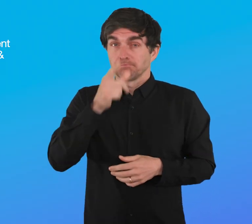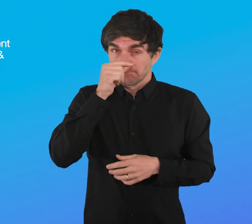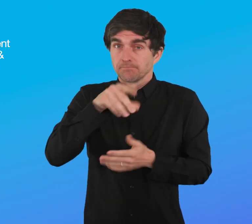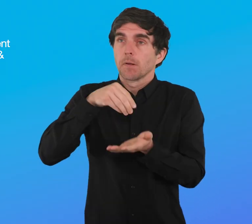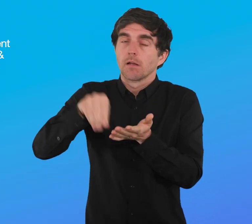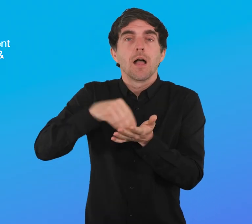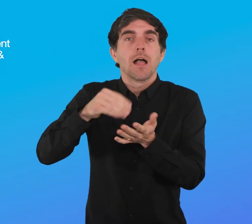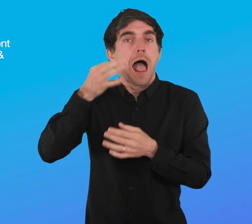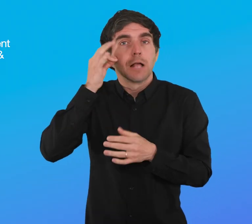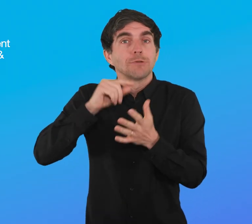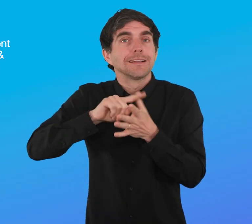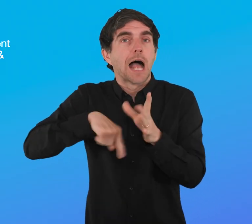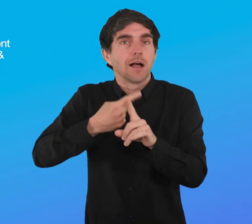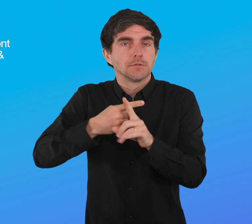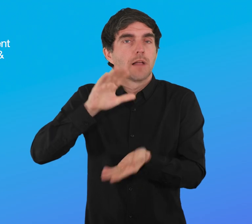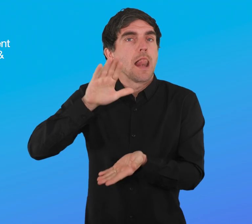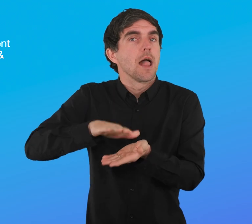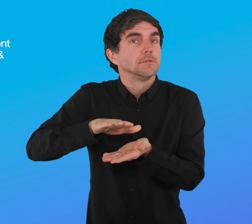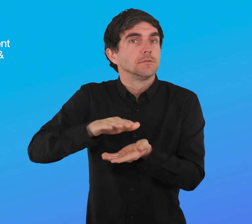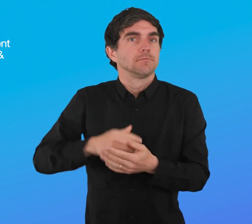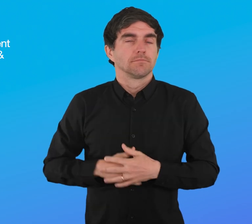You may pay less Council Tax.